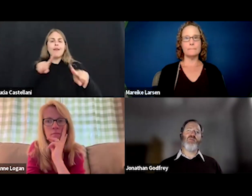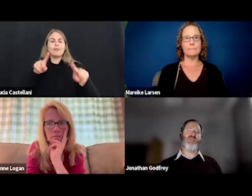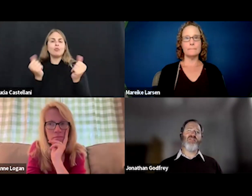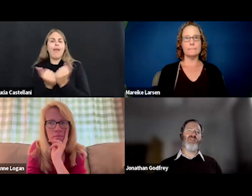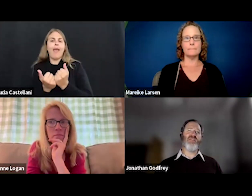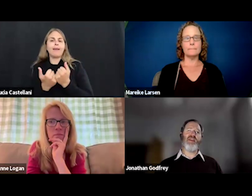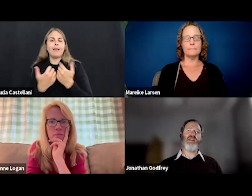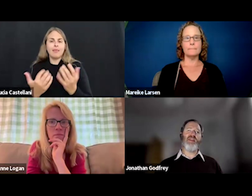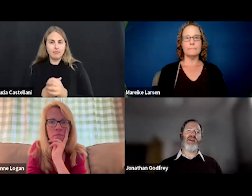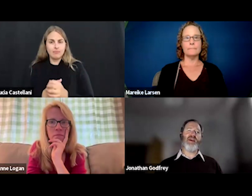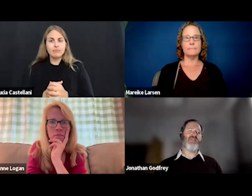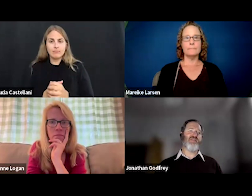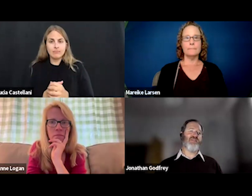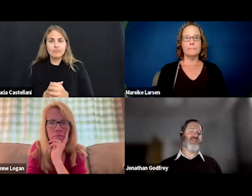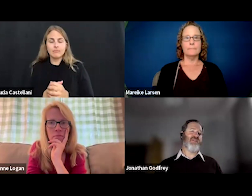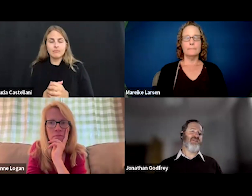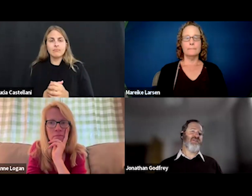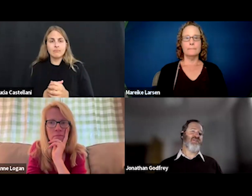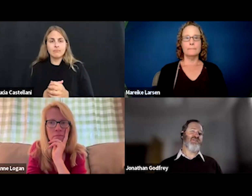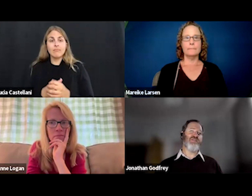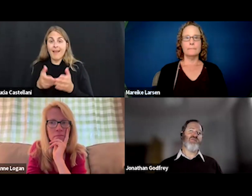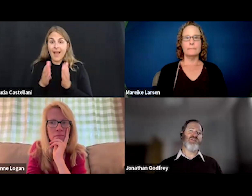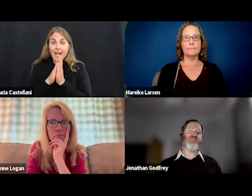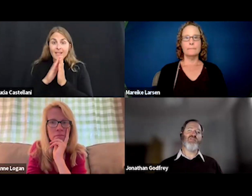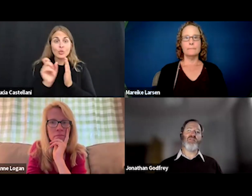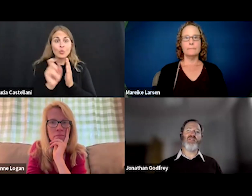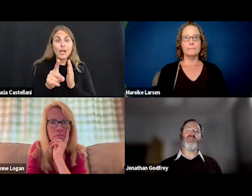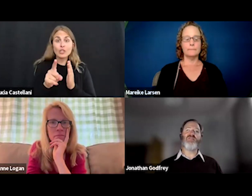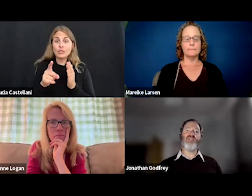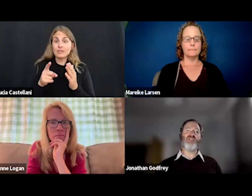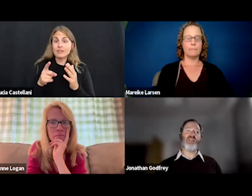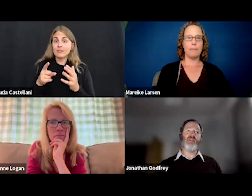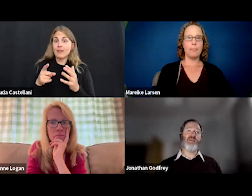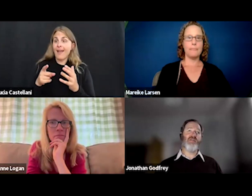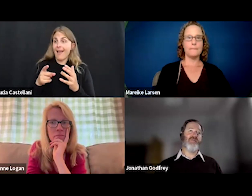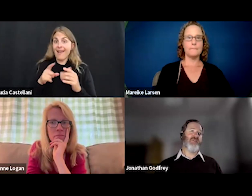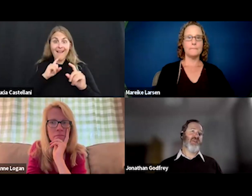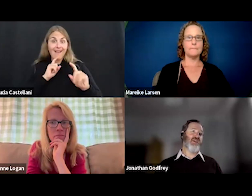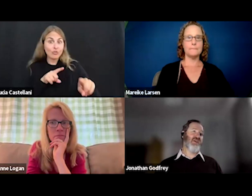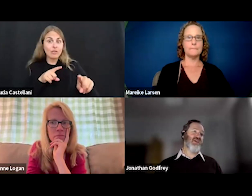questions and getting answers is human to human interaction.